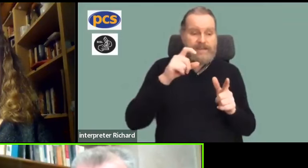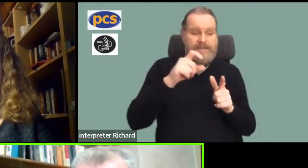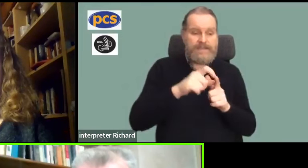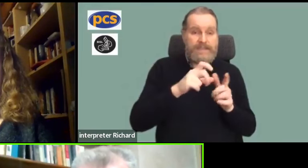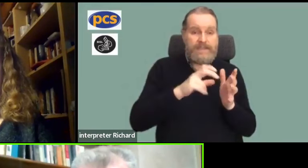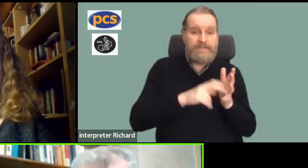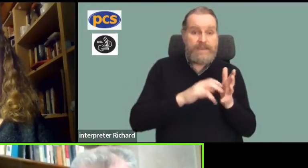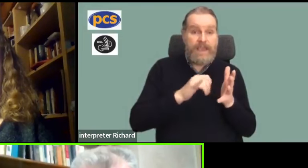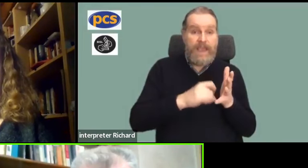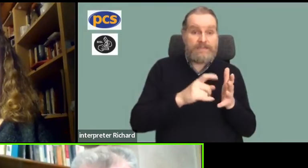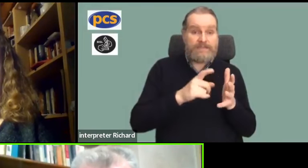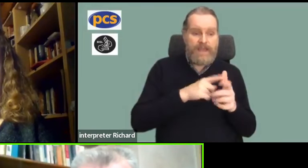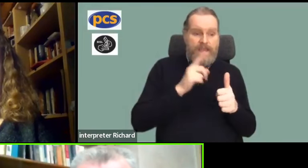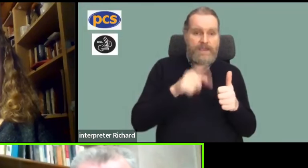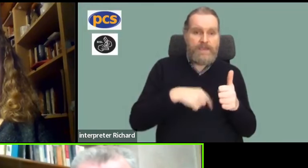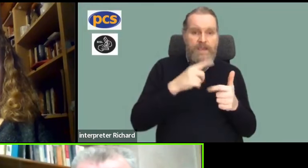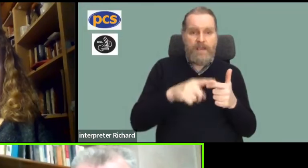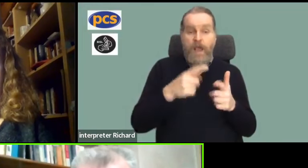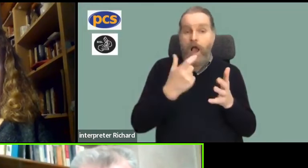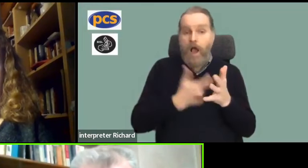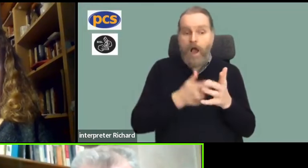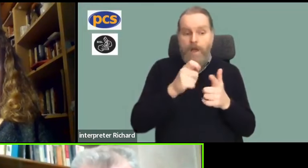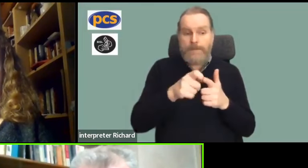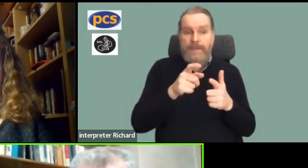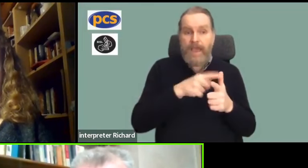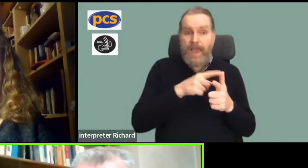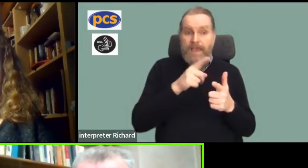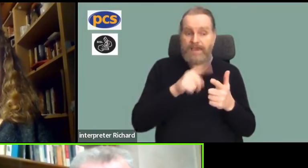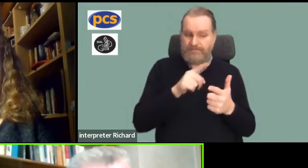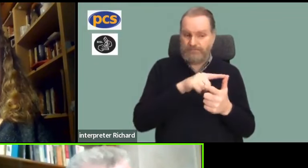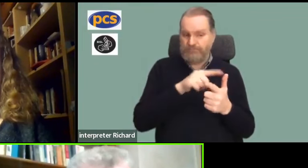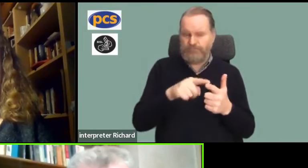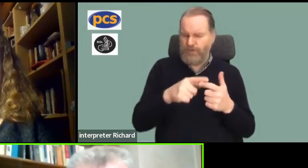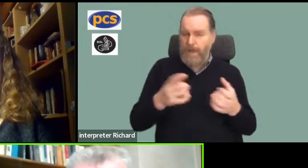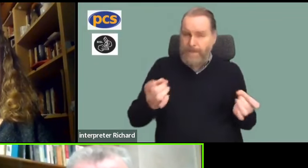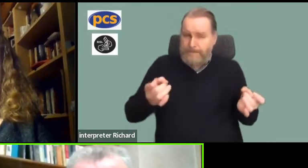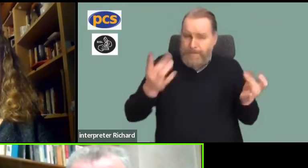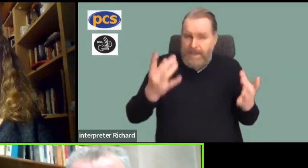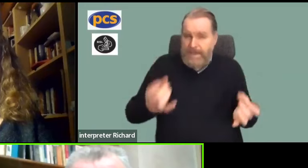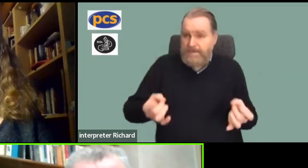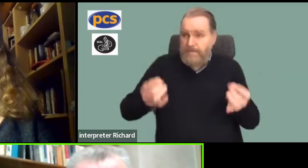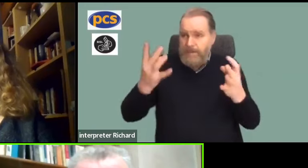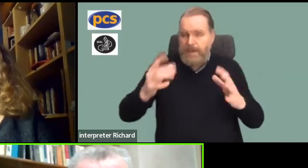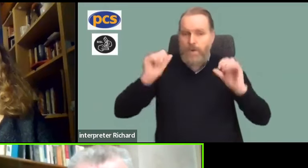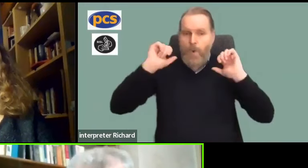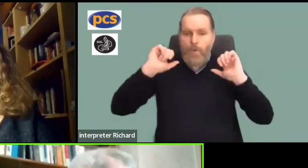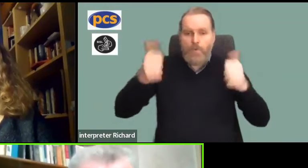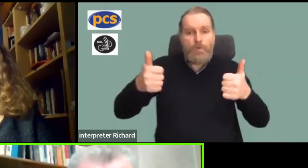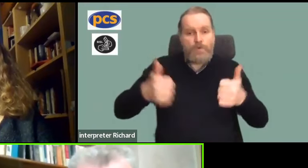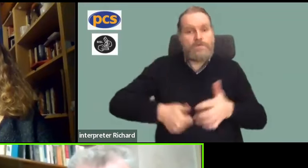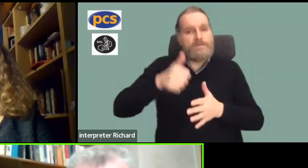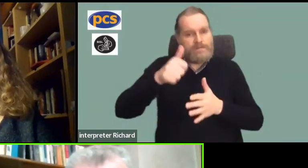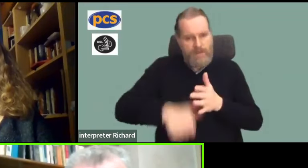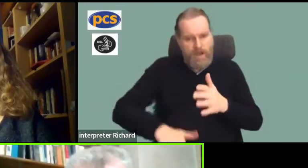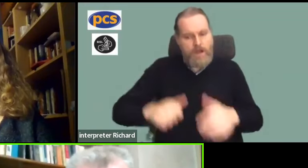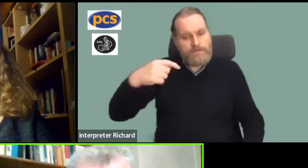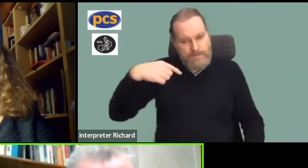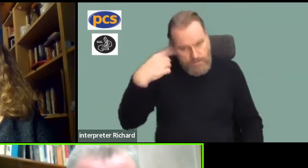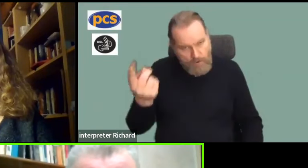all the signs are the all the signs are the Dvsa all the signs are the Dvsa. be incredibly well supported. Some really big picket lines. it's gonna get a software brilliant start